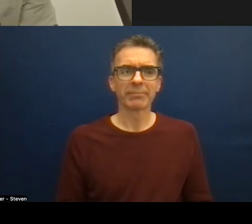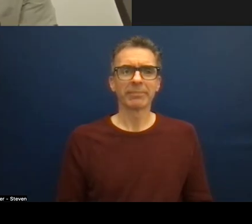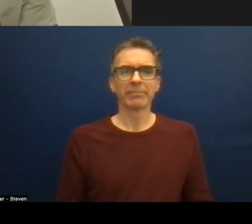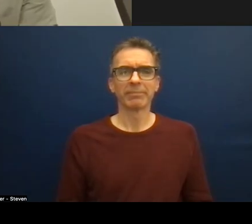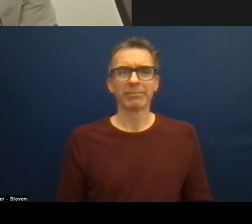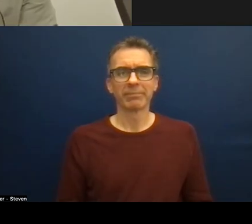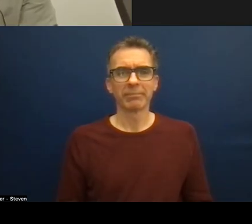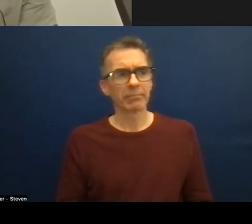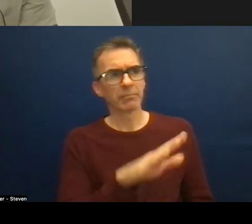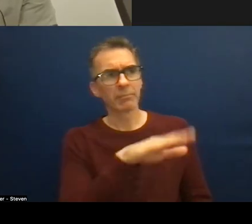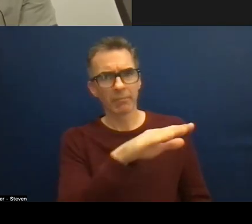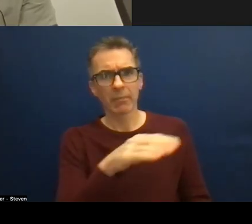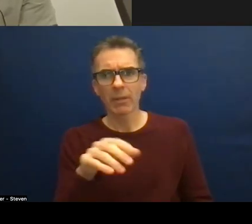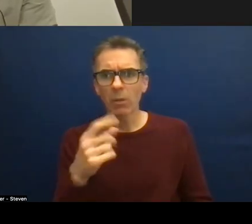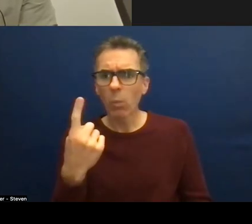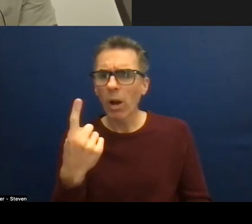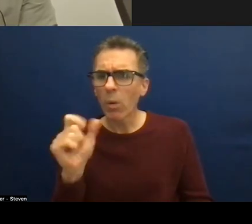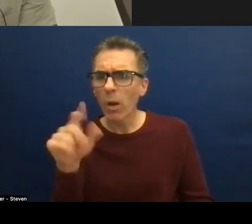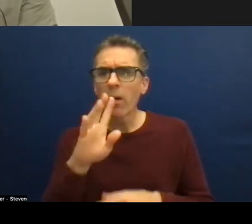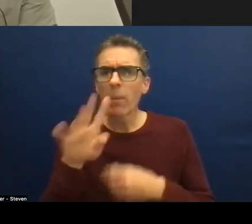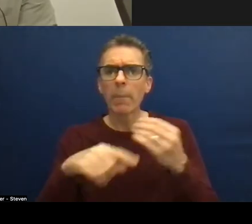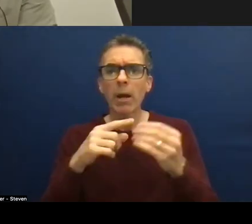You have one more question about bike parking at stations.